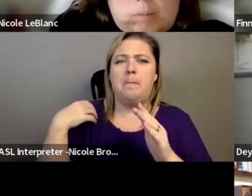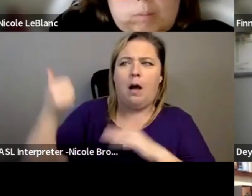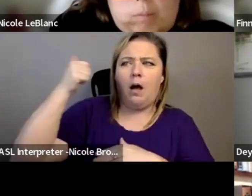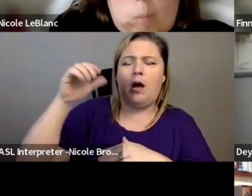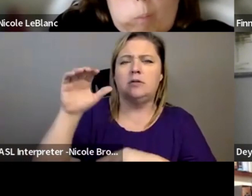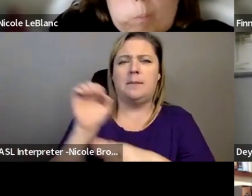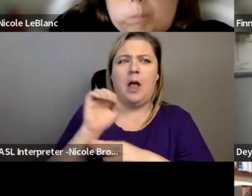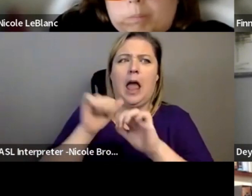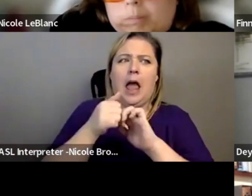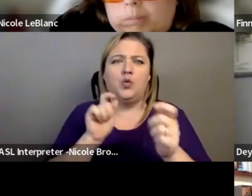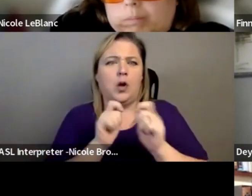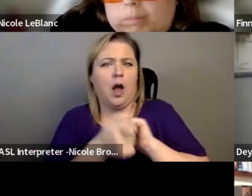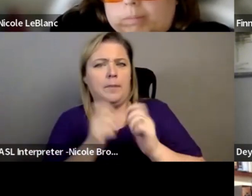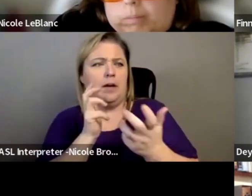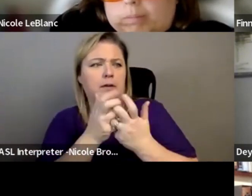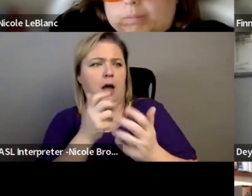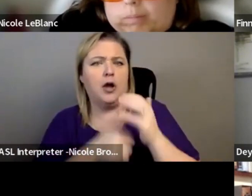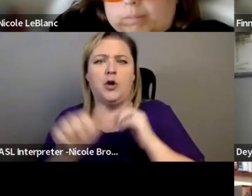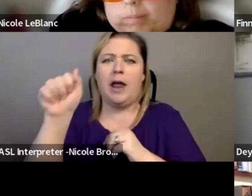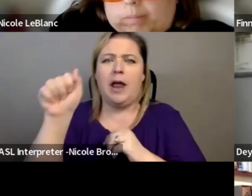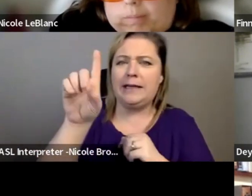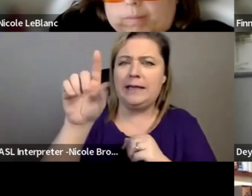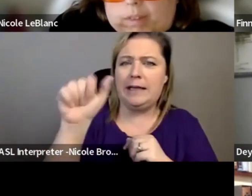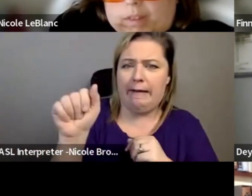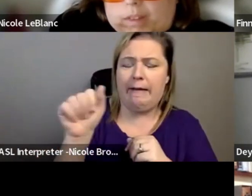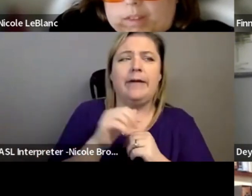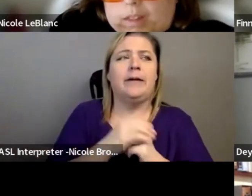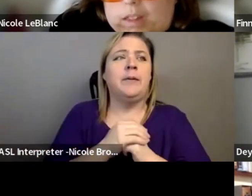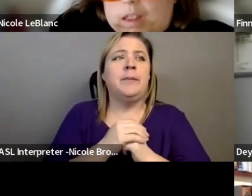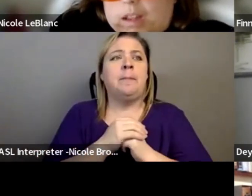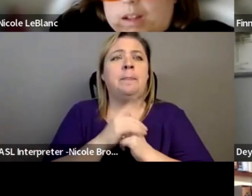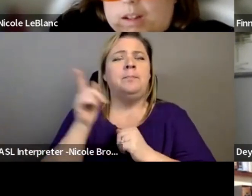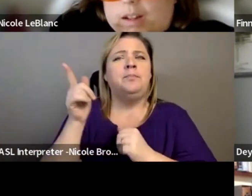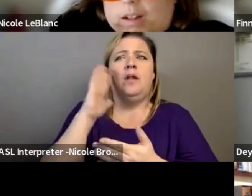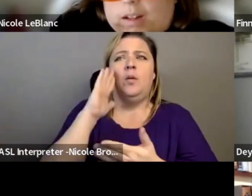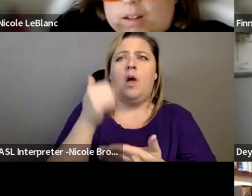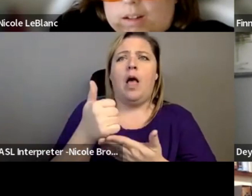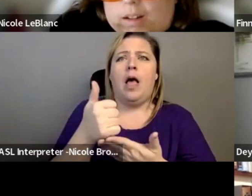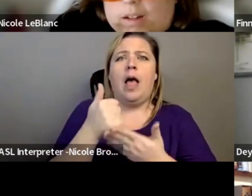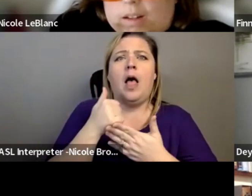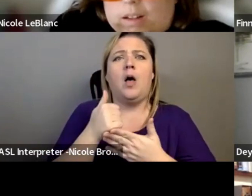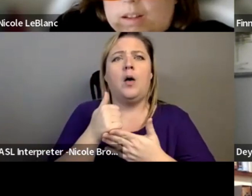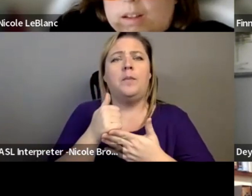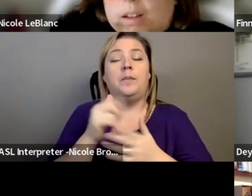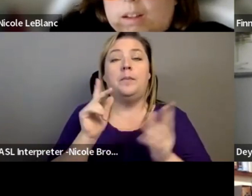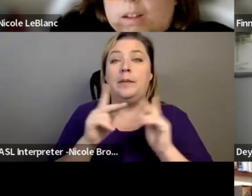accommodating people under the Americans with Disabilities Act. They help employees and job seekers understand their rights